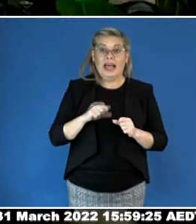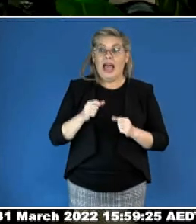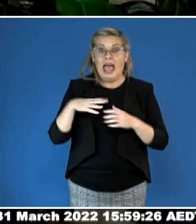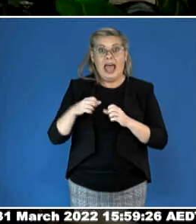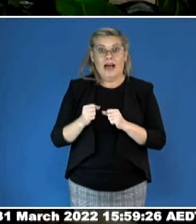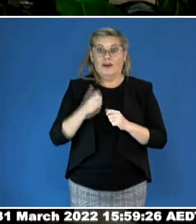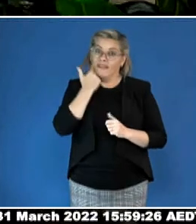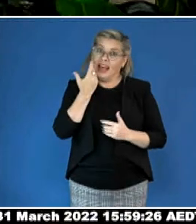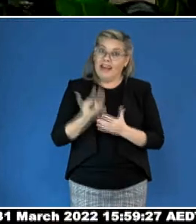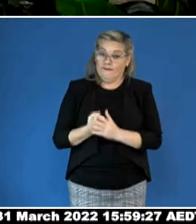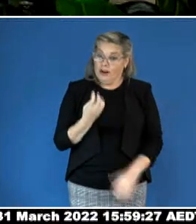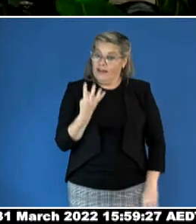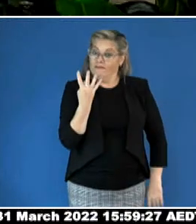remain undiagnosed at the age of 18.